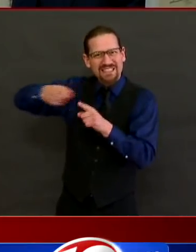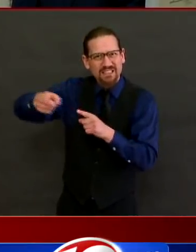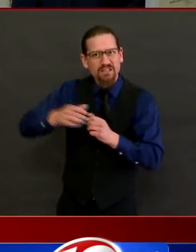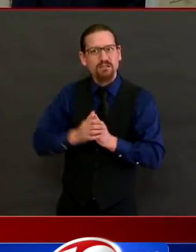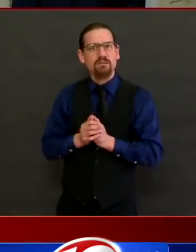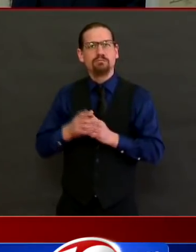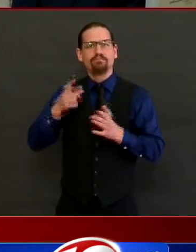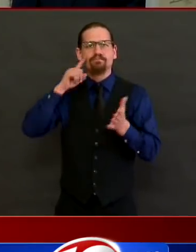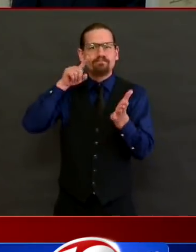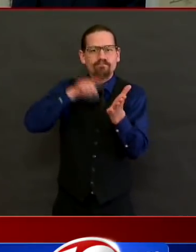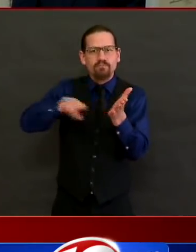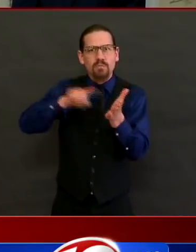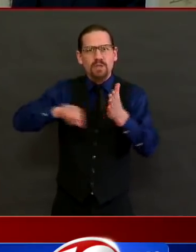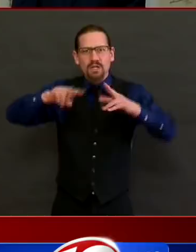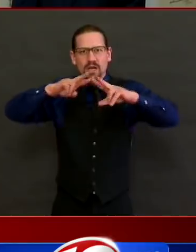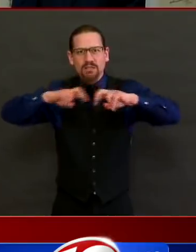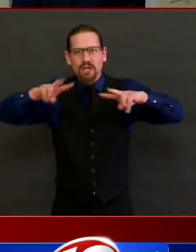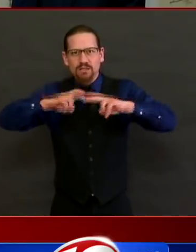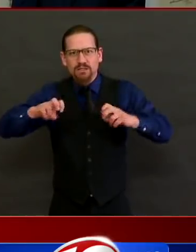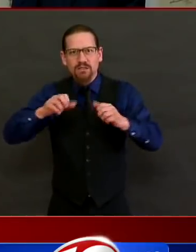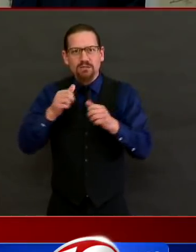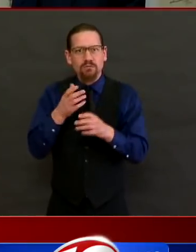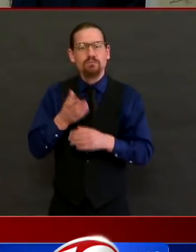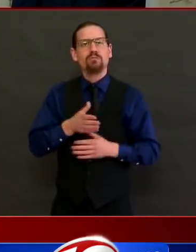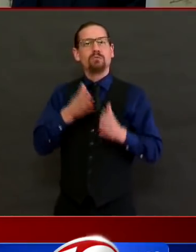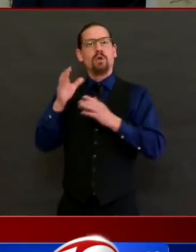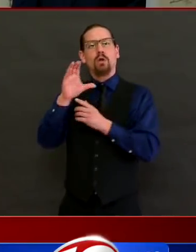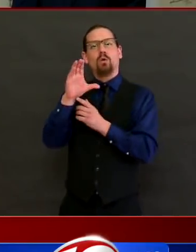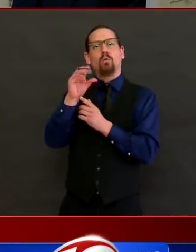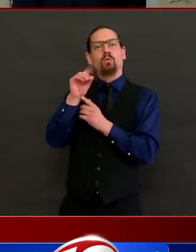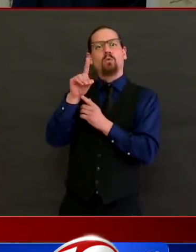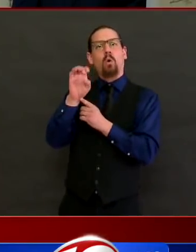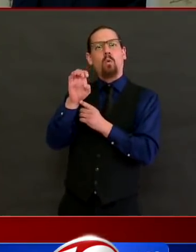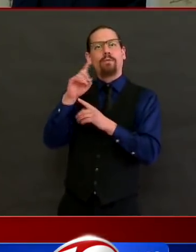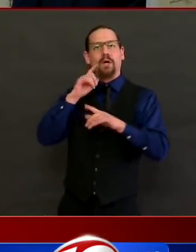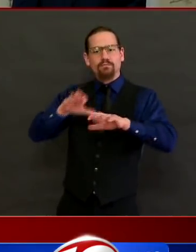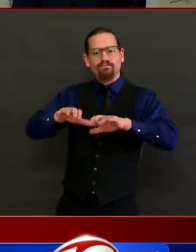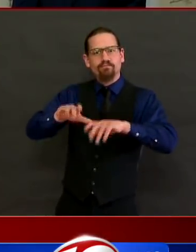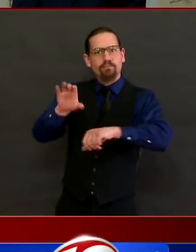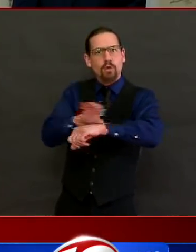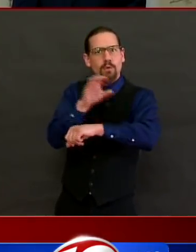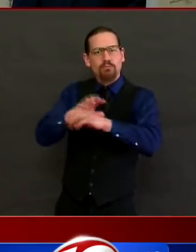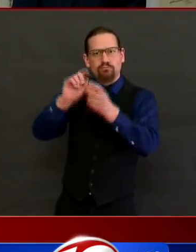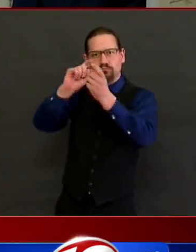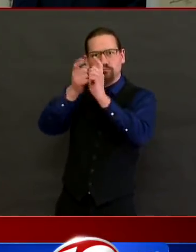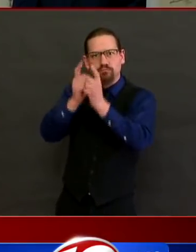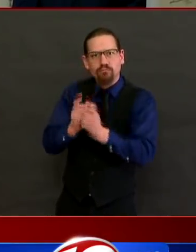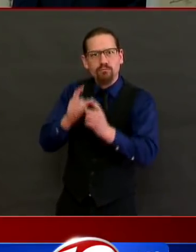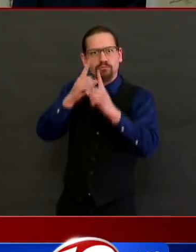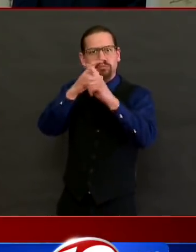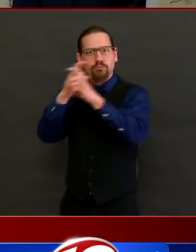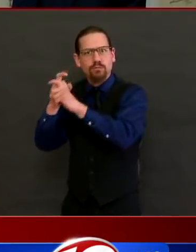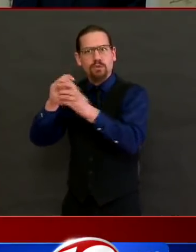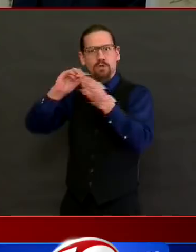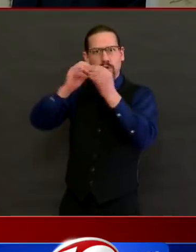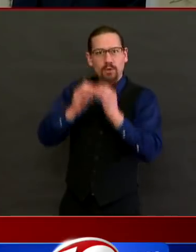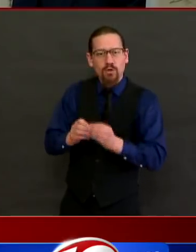HEALTH, OUR OWN EXPERTS. BROWN UNIVERSITY AND BROWN UNIVERSITY'S POLICY LAB. BY THE WAY, I WANT TO GIVE A